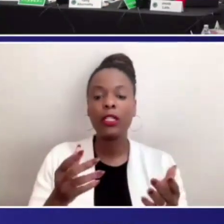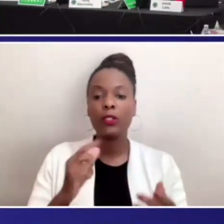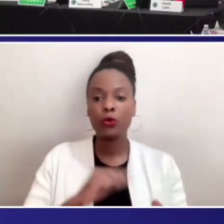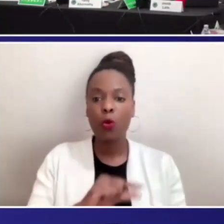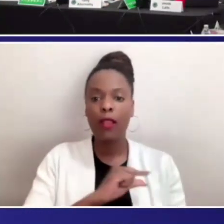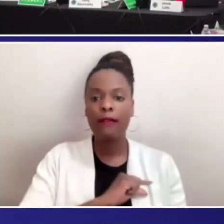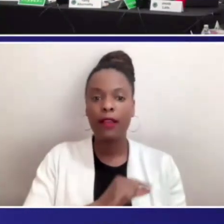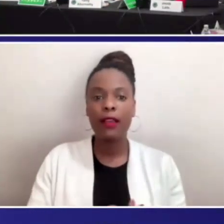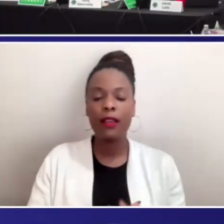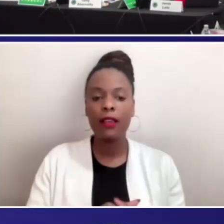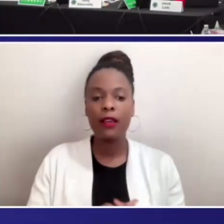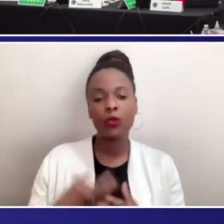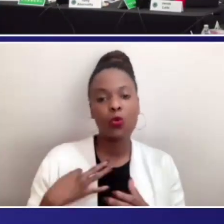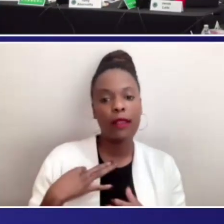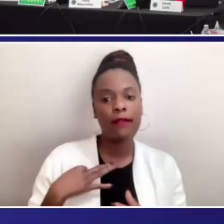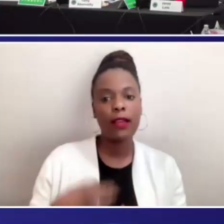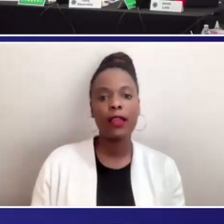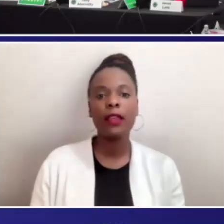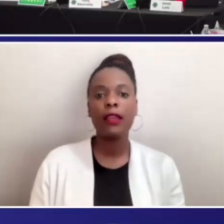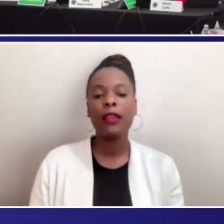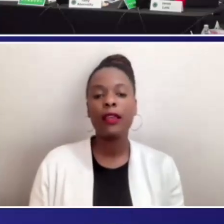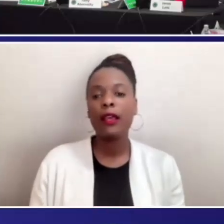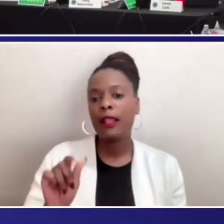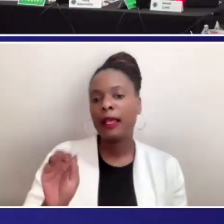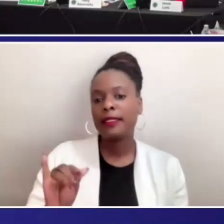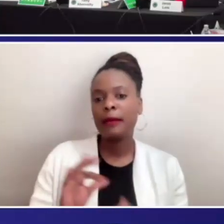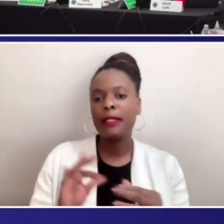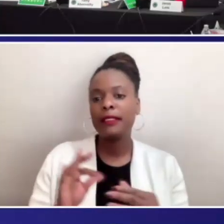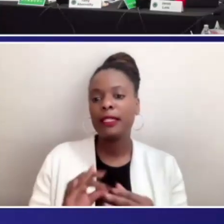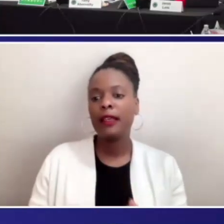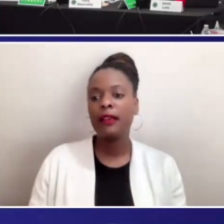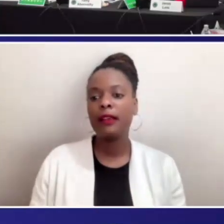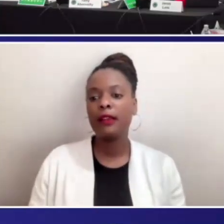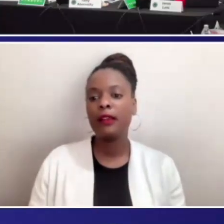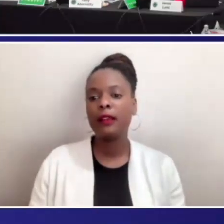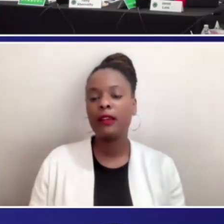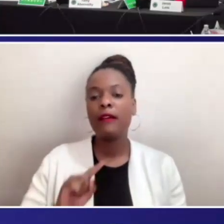I think to Tamy's point, the, the first disbursement is --